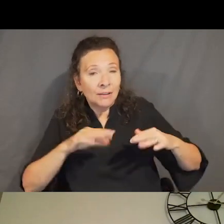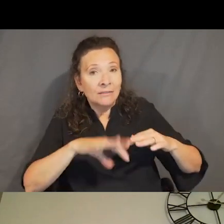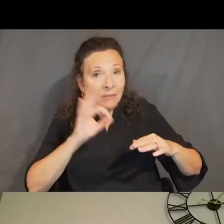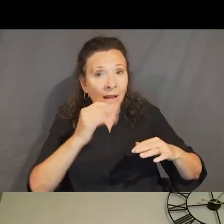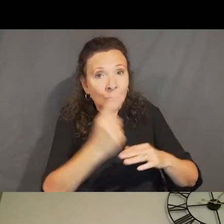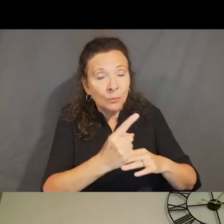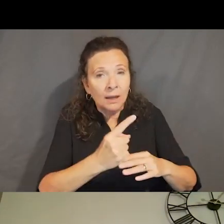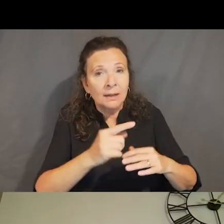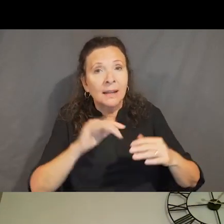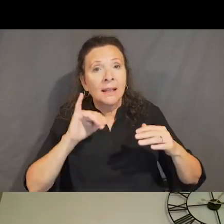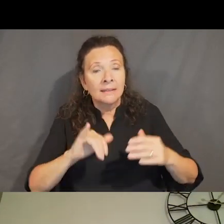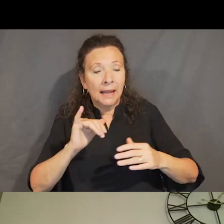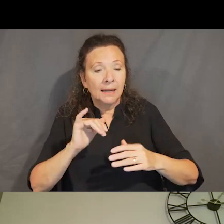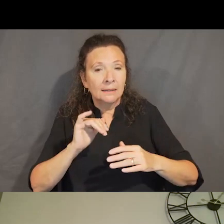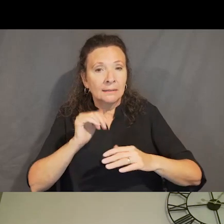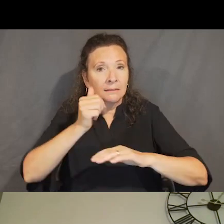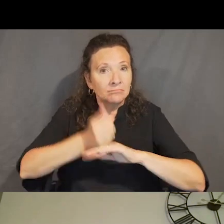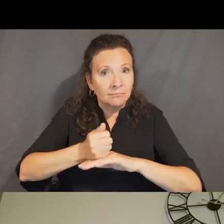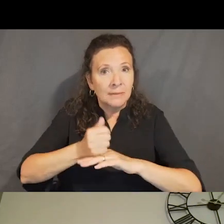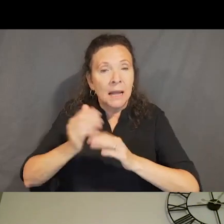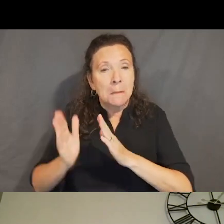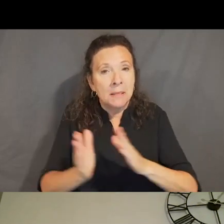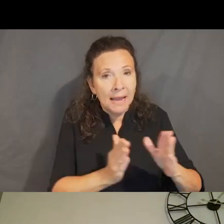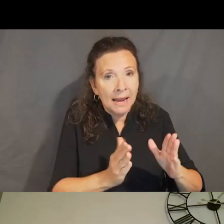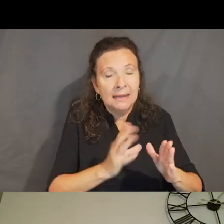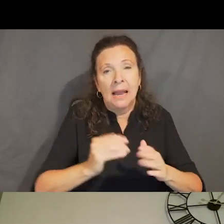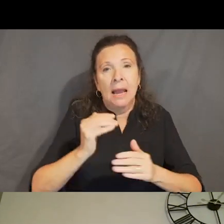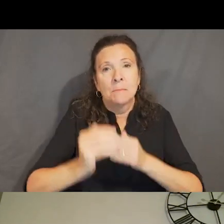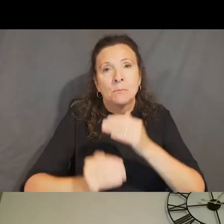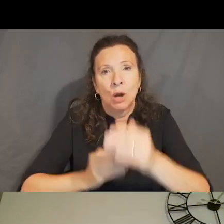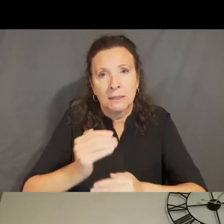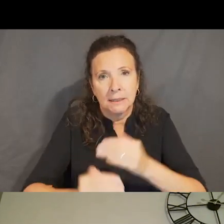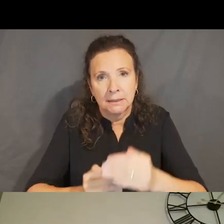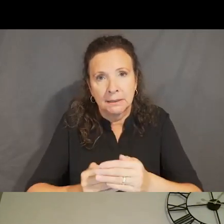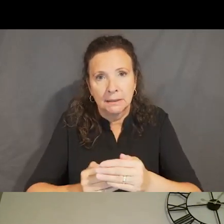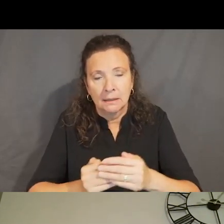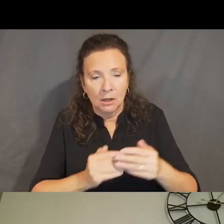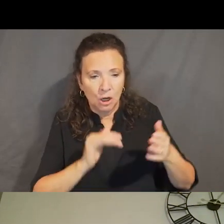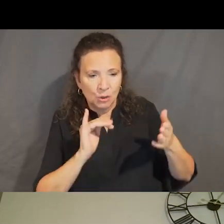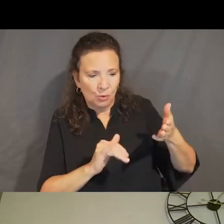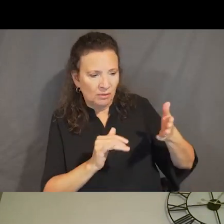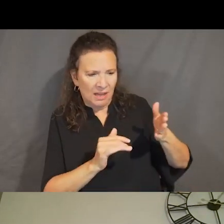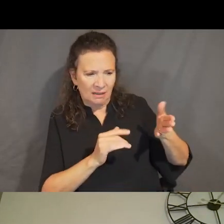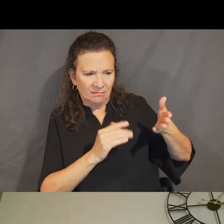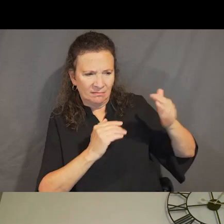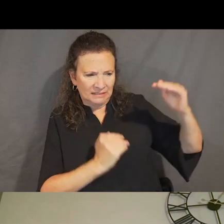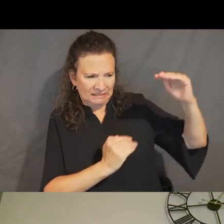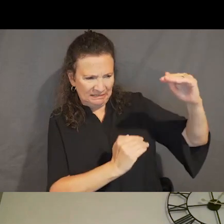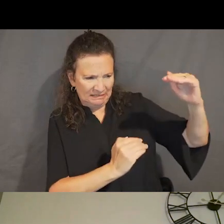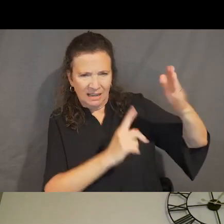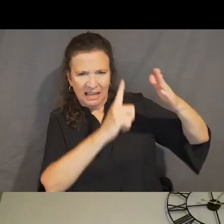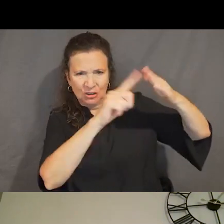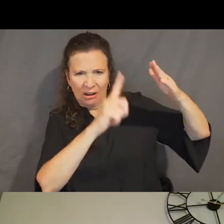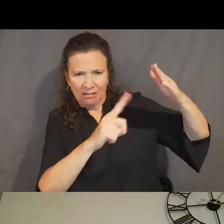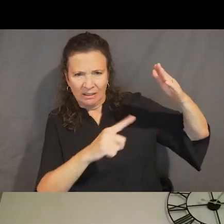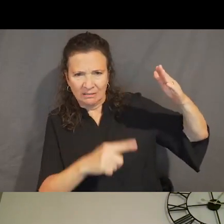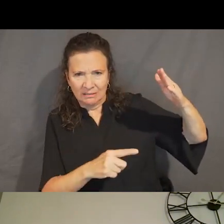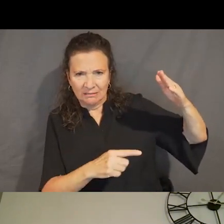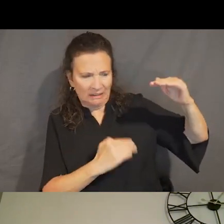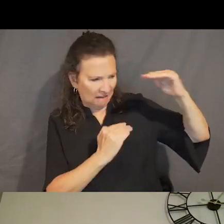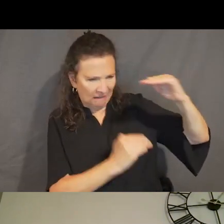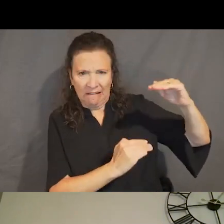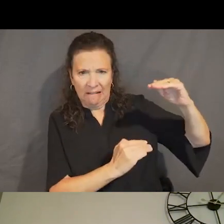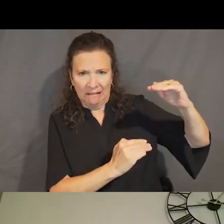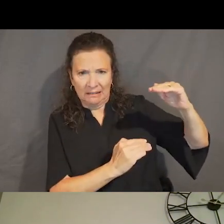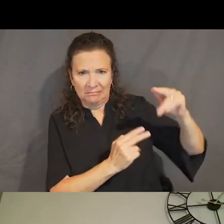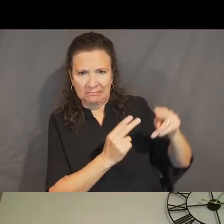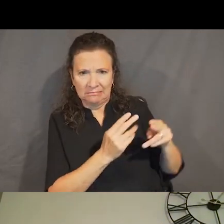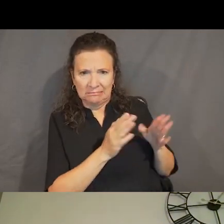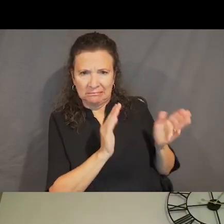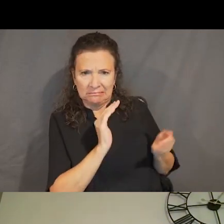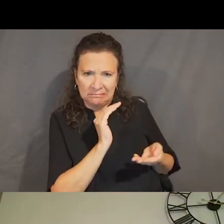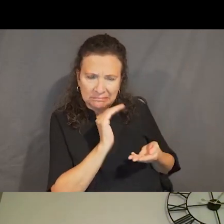what can come from having a short accessibility checklist? Well, according to WebAIM's million